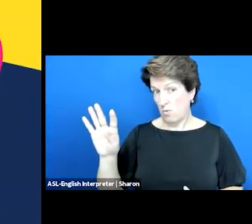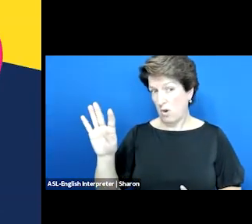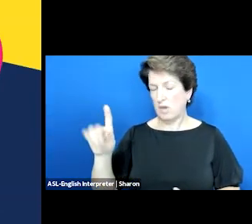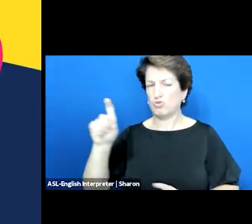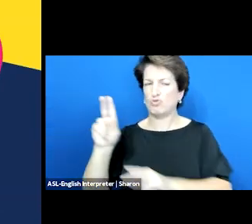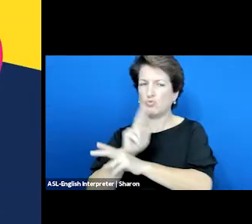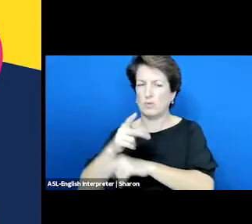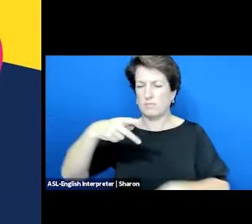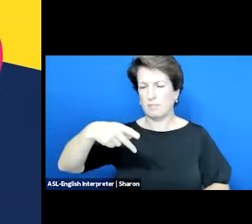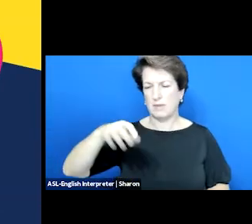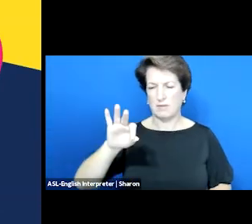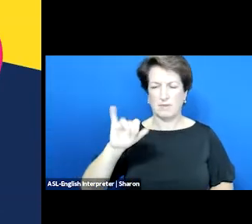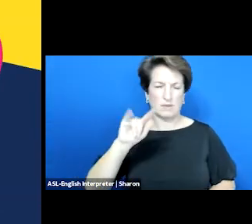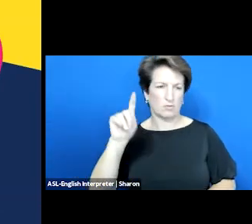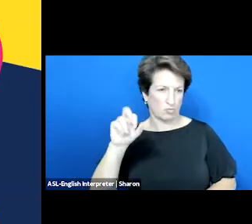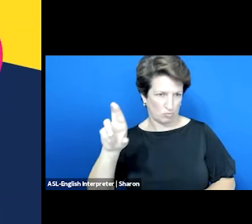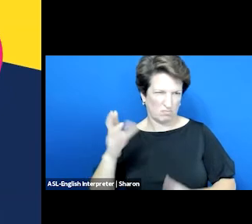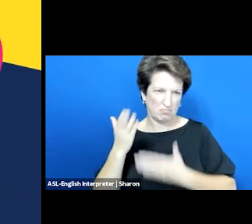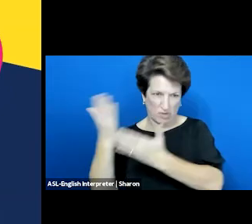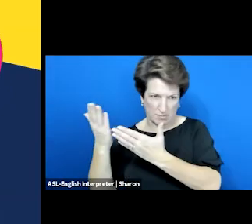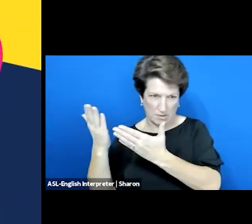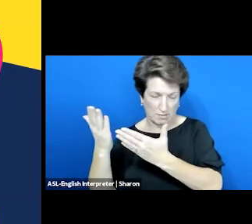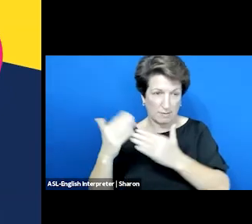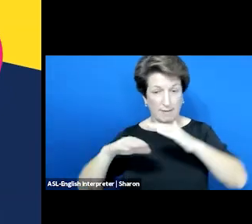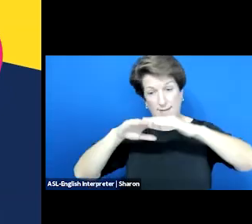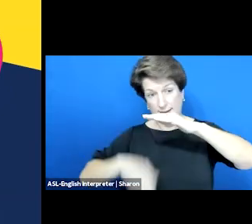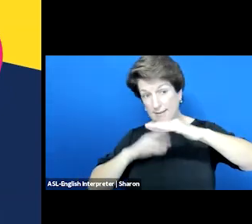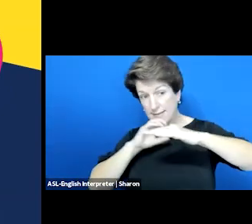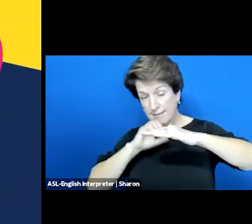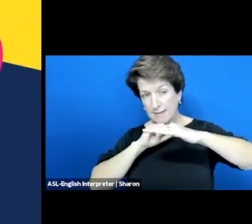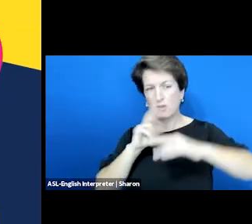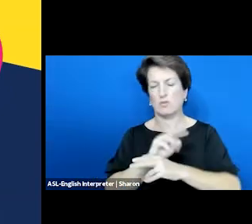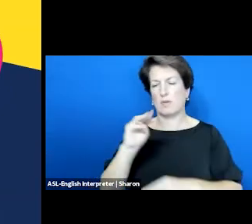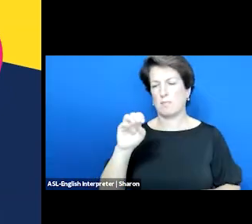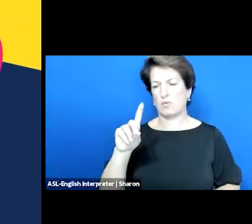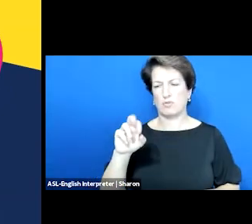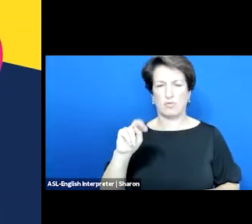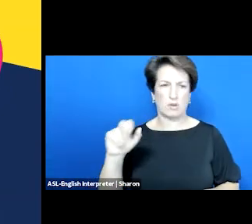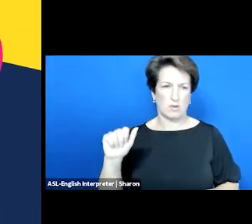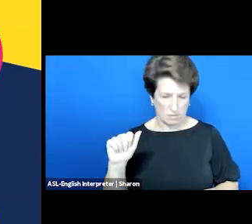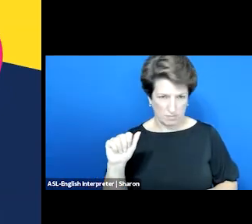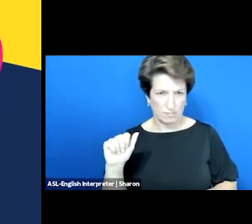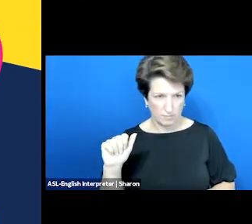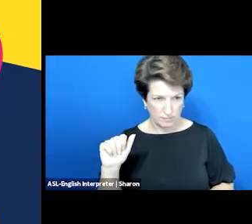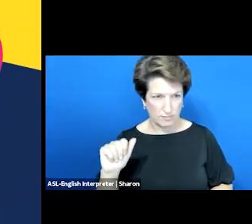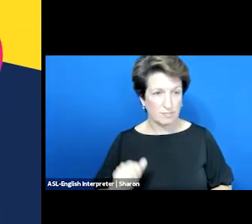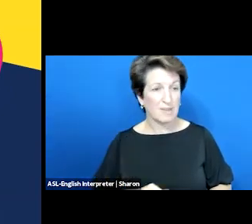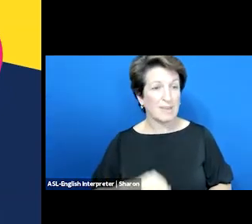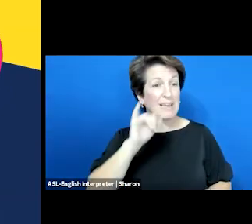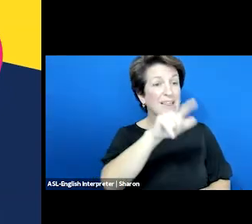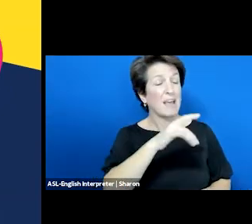typically occurred among teens and young adults. So because of this